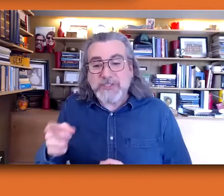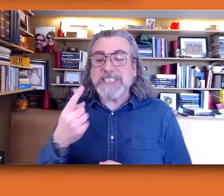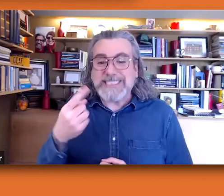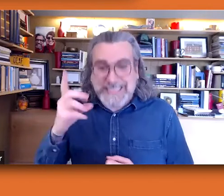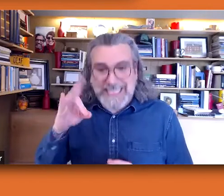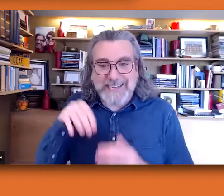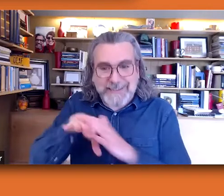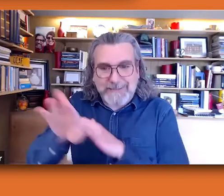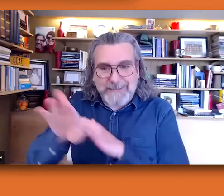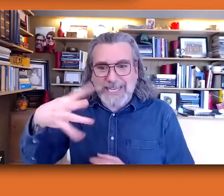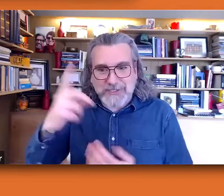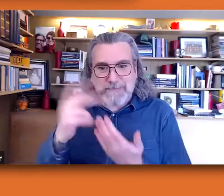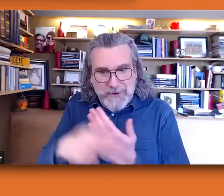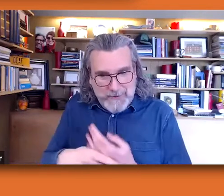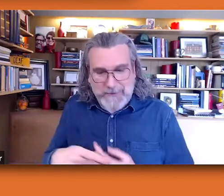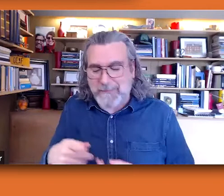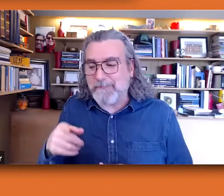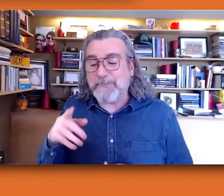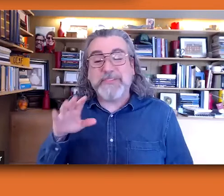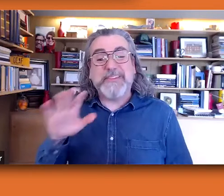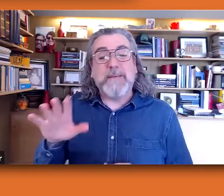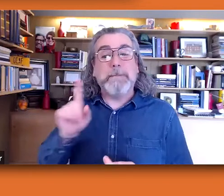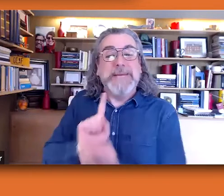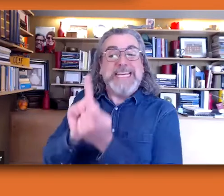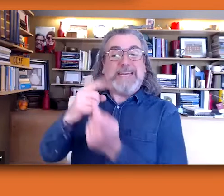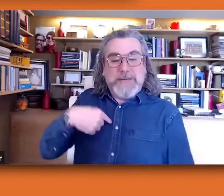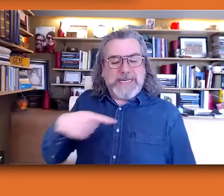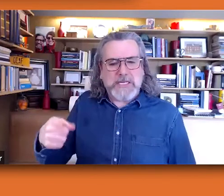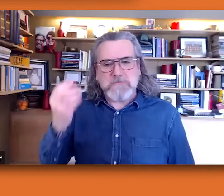And she did go on to get her PhD.